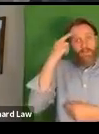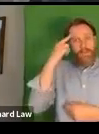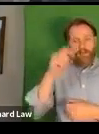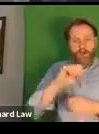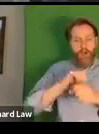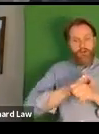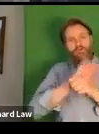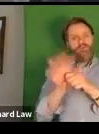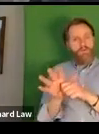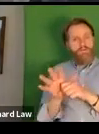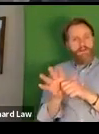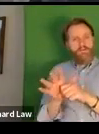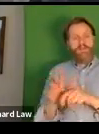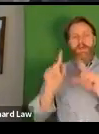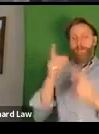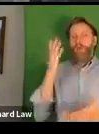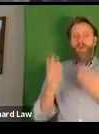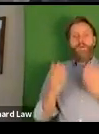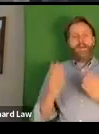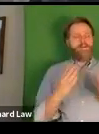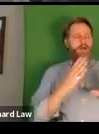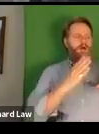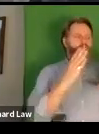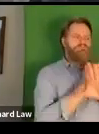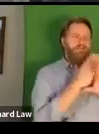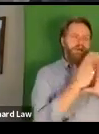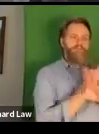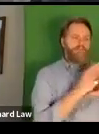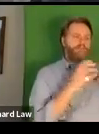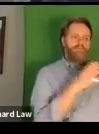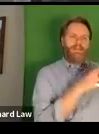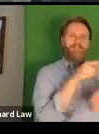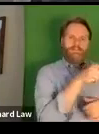private sector over the same period have received above inflation pay rises and